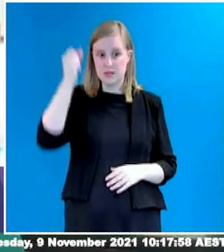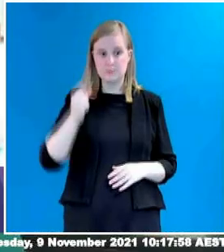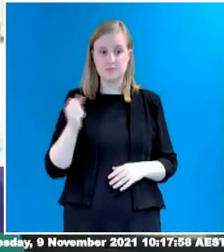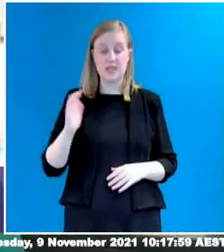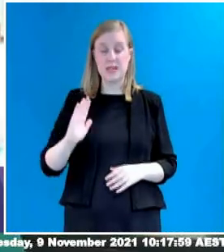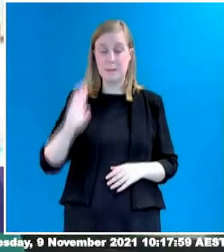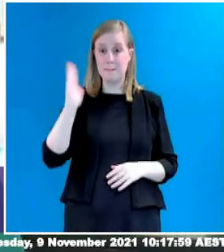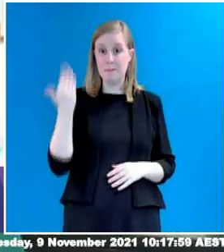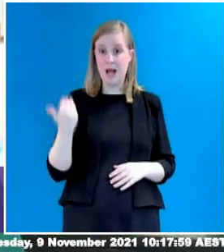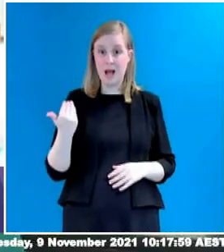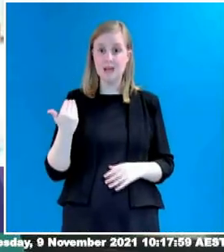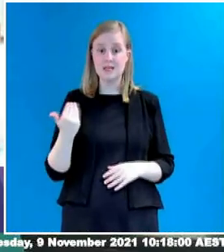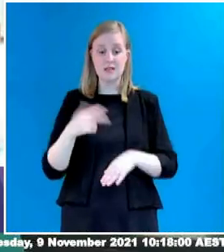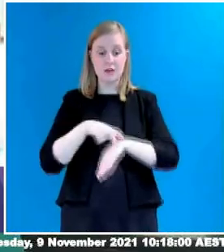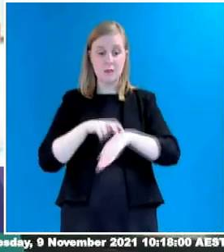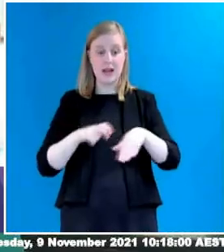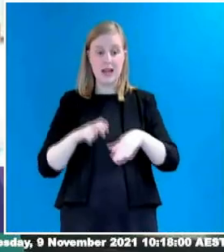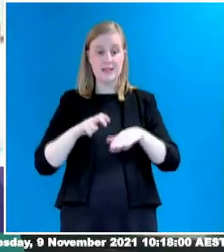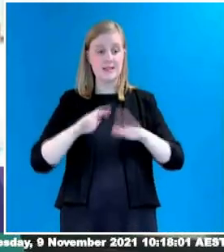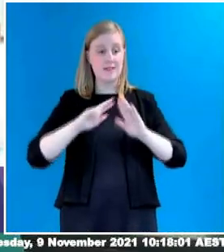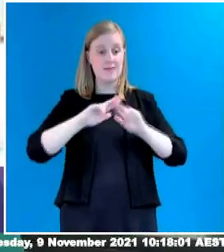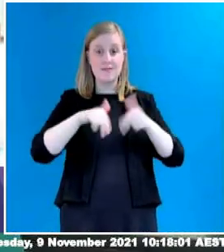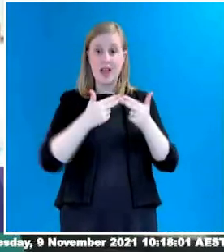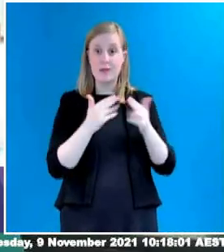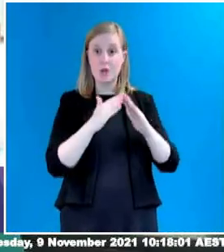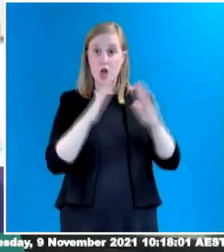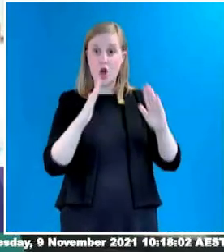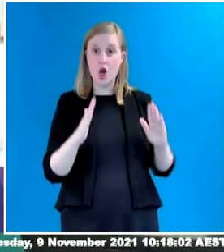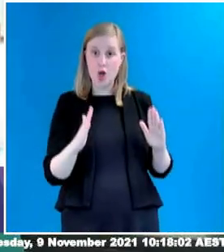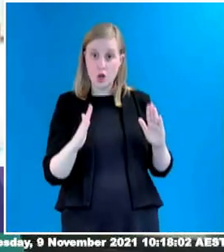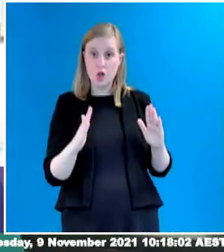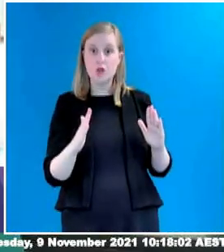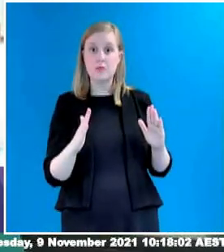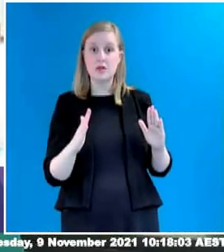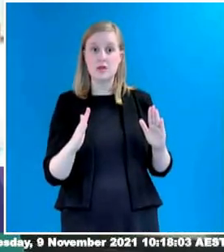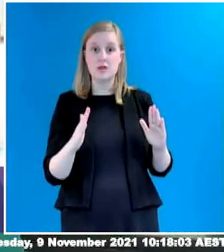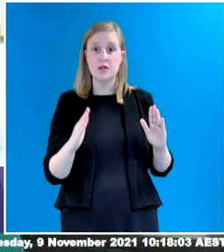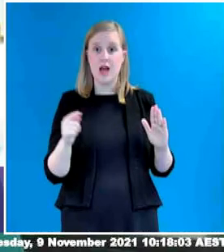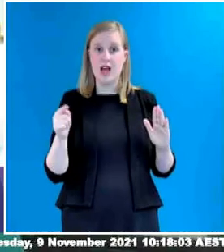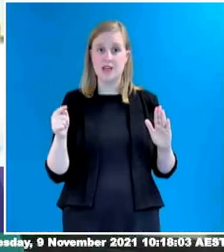children living in that home, where we have intervened in those cases, have similarly settled.